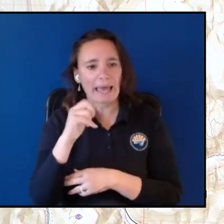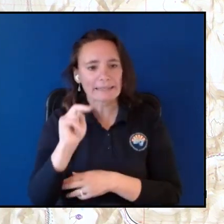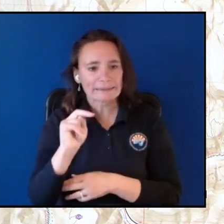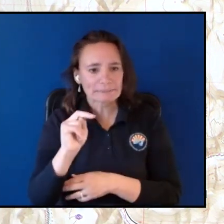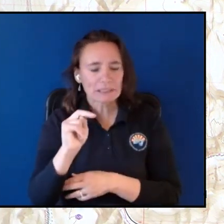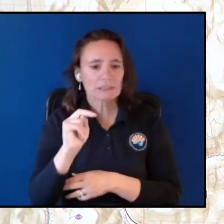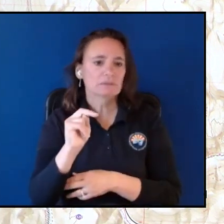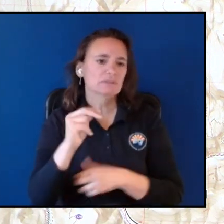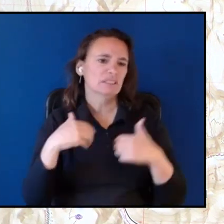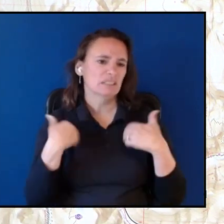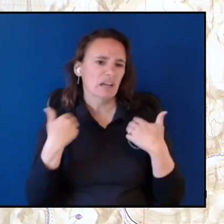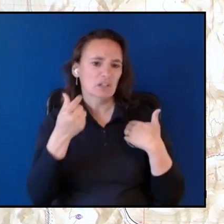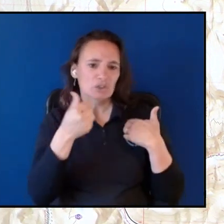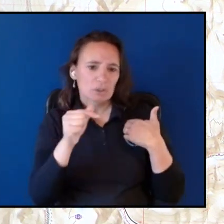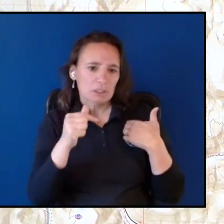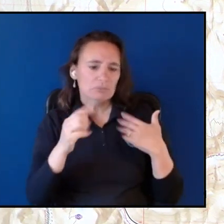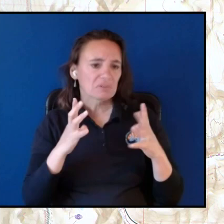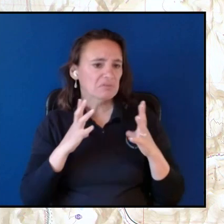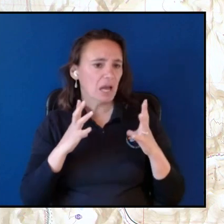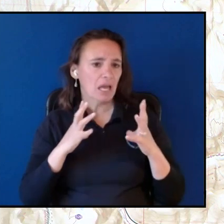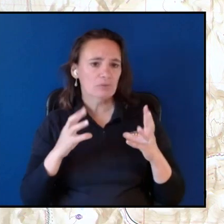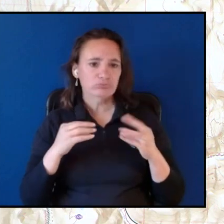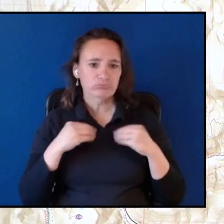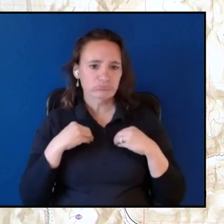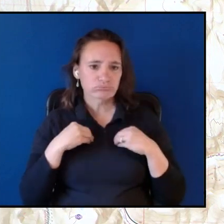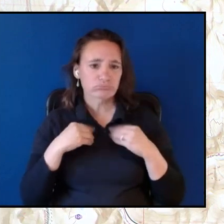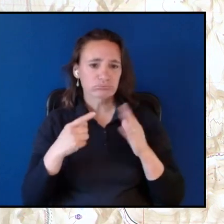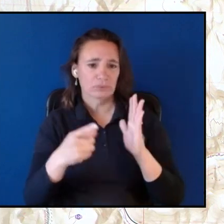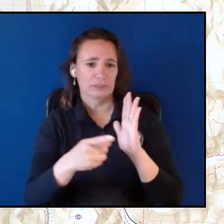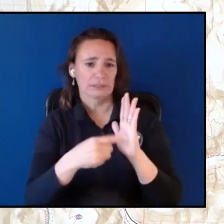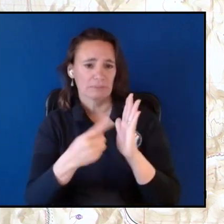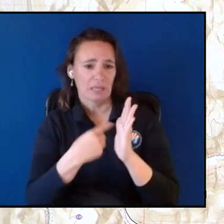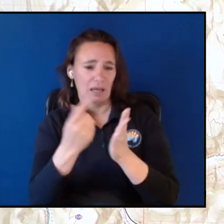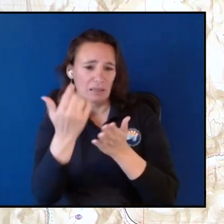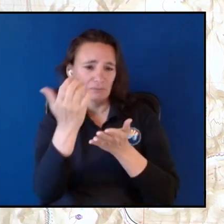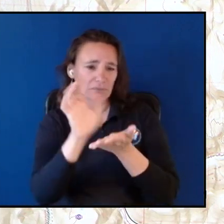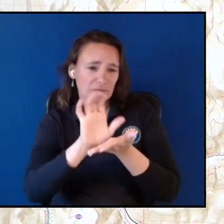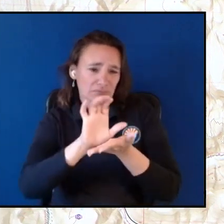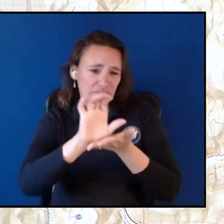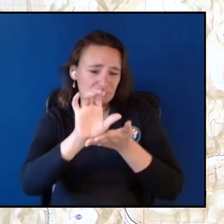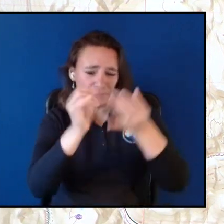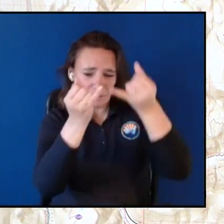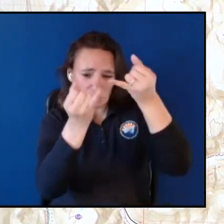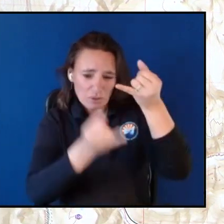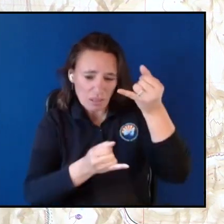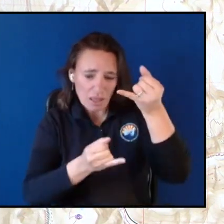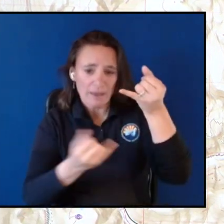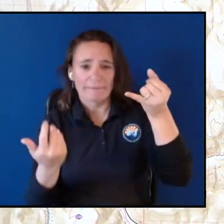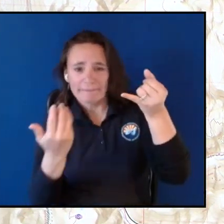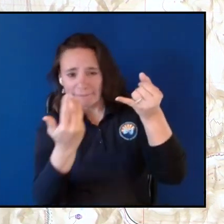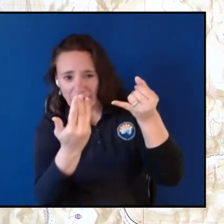okay, but if there's areas where the dozer lines here, the fire lines here and there's heavy mixed conifer in between, we're